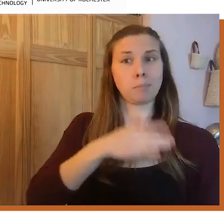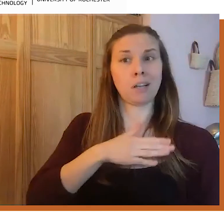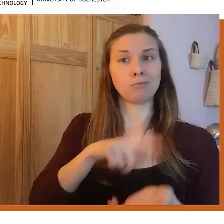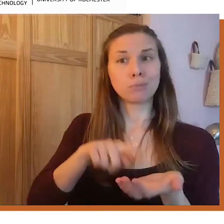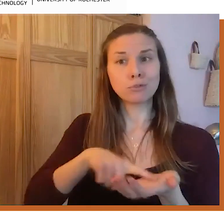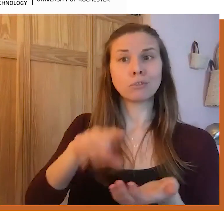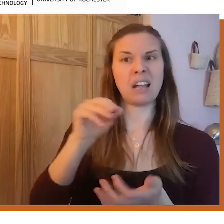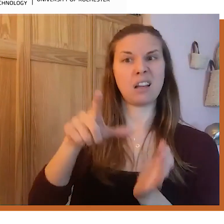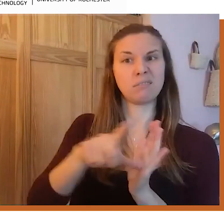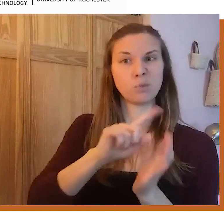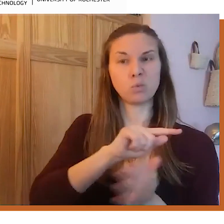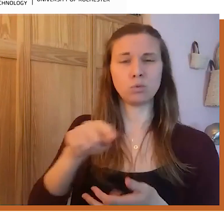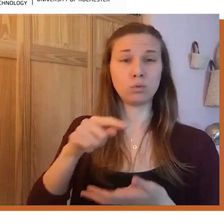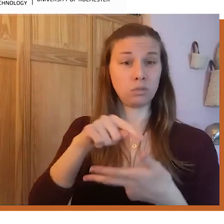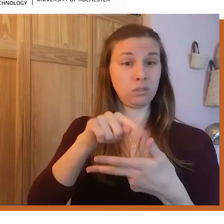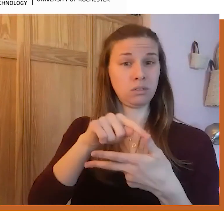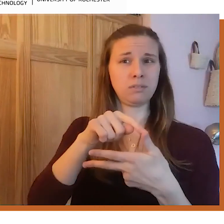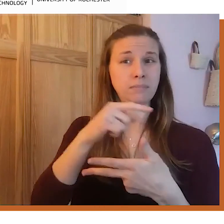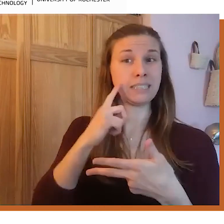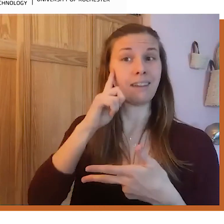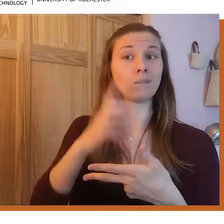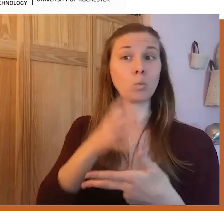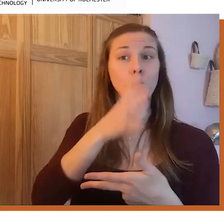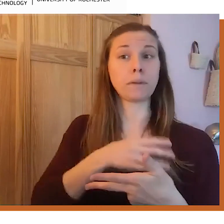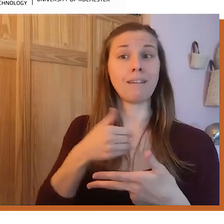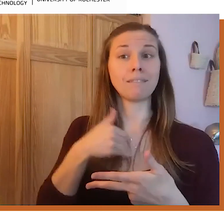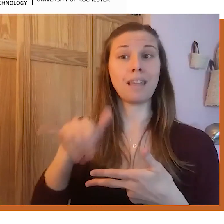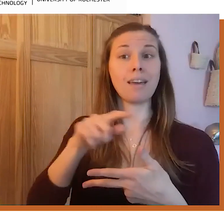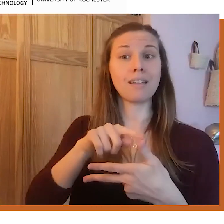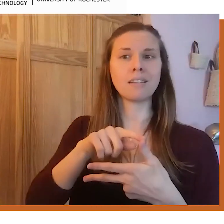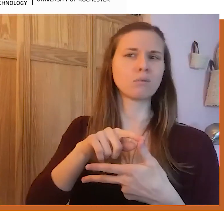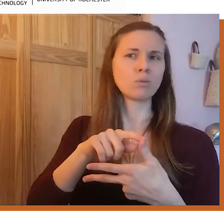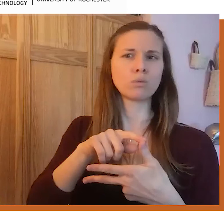Now, from my research and literature reviews I've done, Deaf women don't seem to have